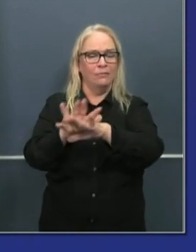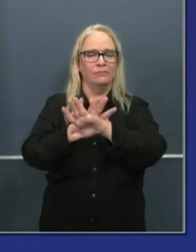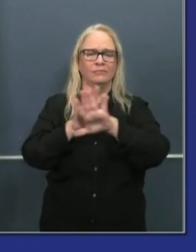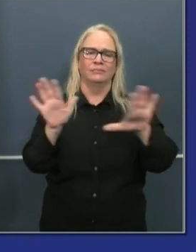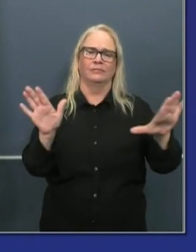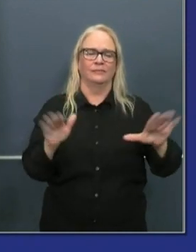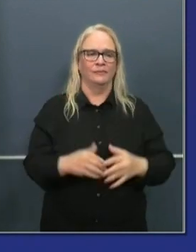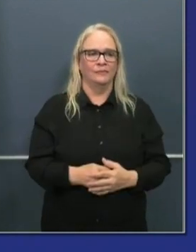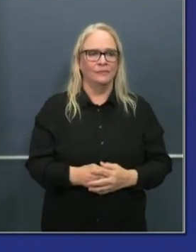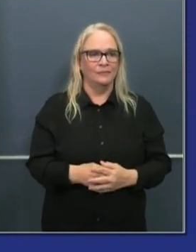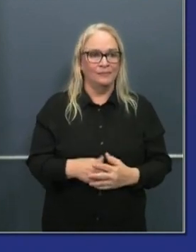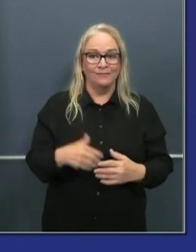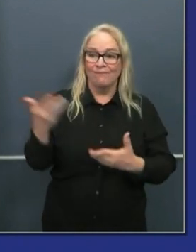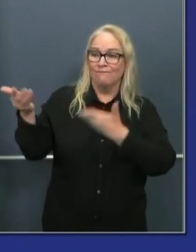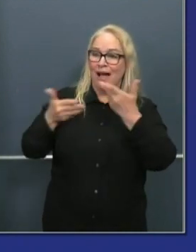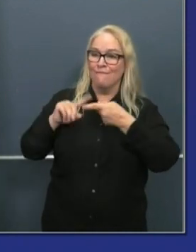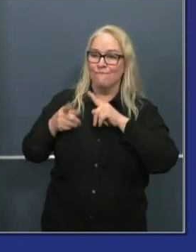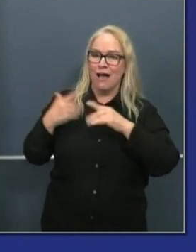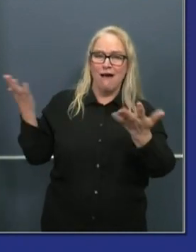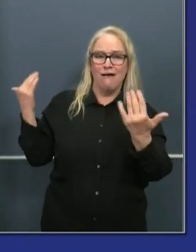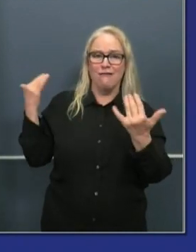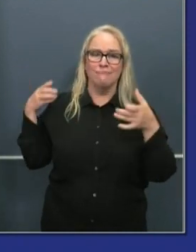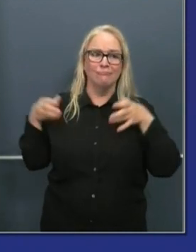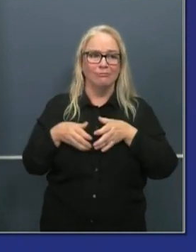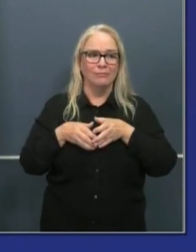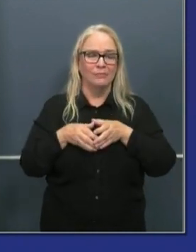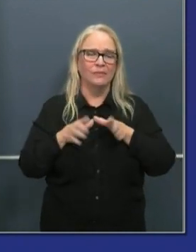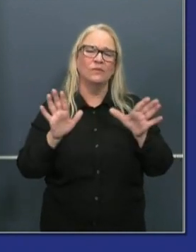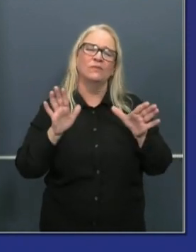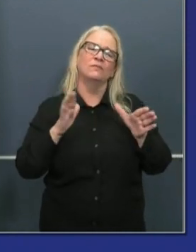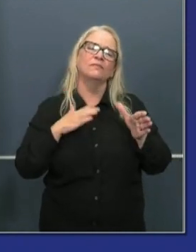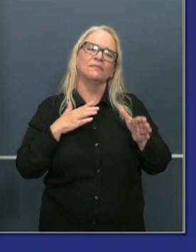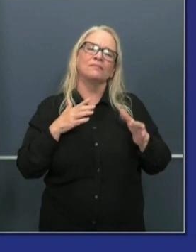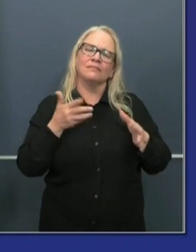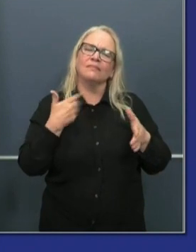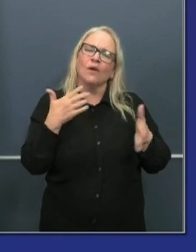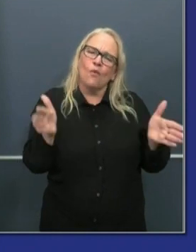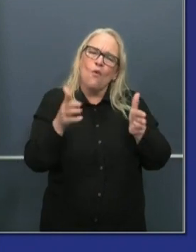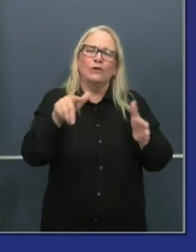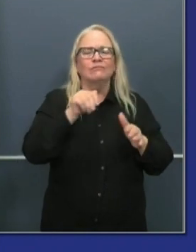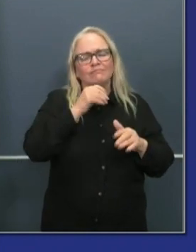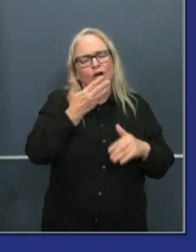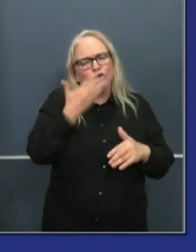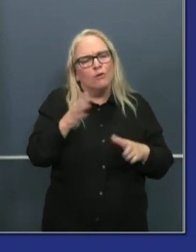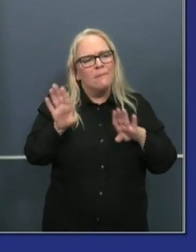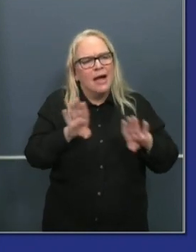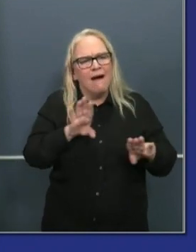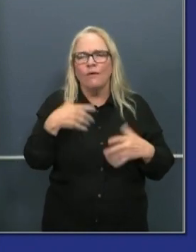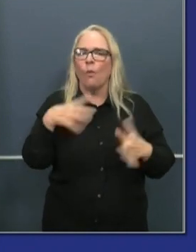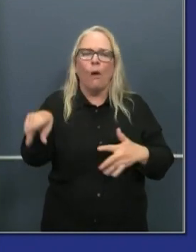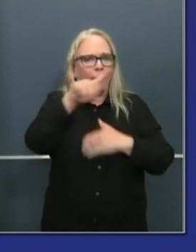CROWD GATHERINGS. PLEASE AVOID THOSE CROWDS. WE WILL DO OUR BEST TO TRY TO MITIGATE PEOPLE CONGREGATING